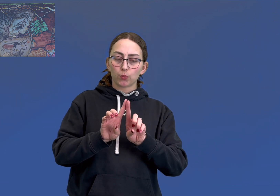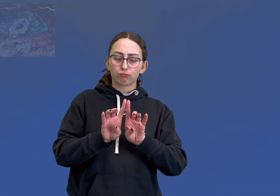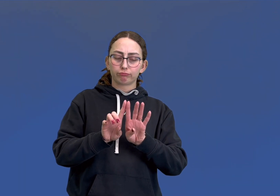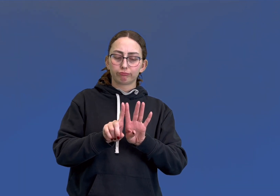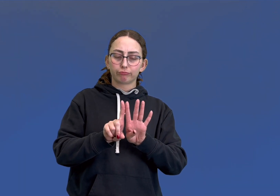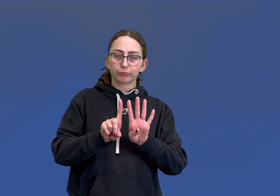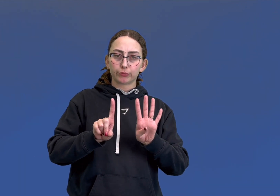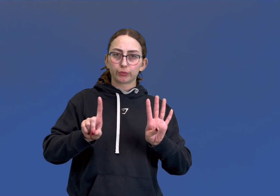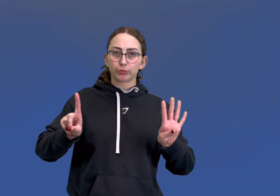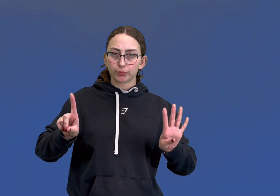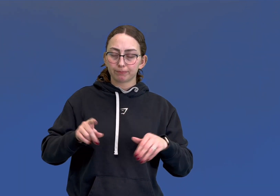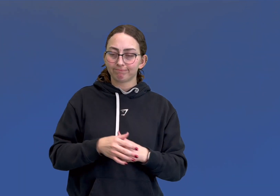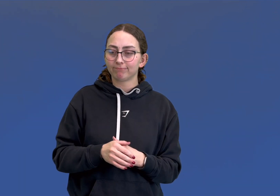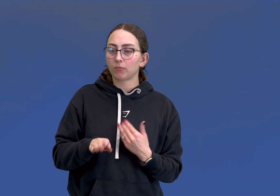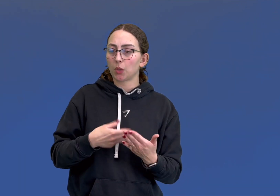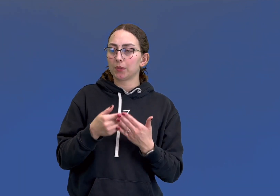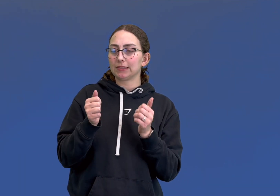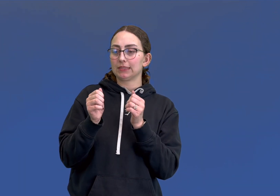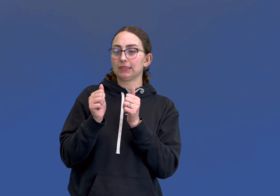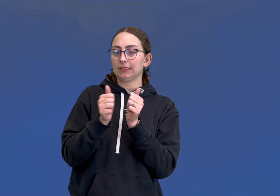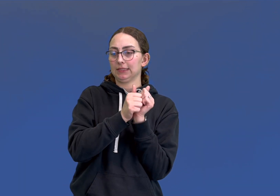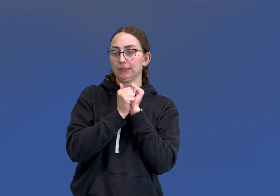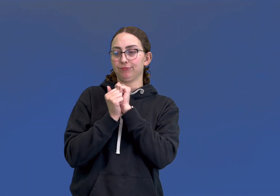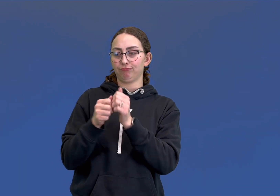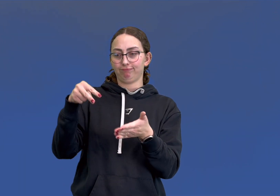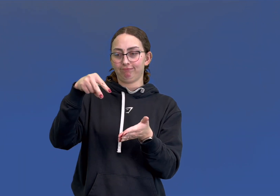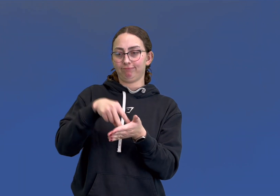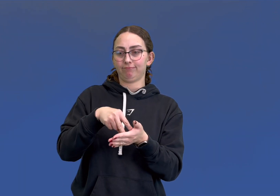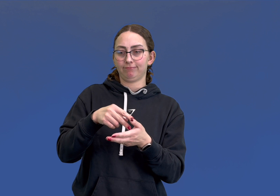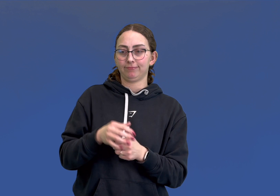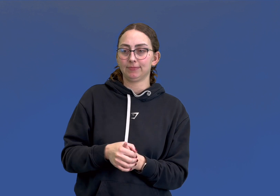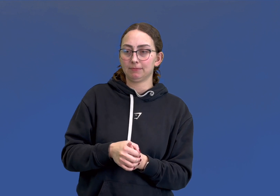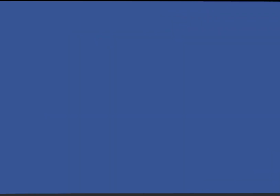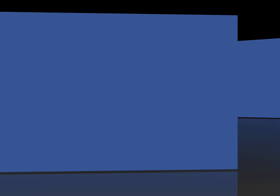They are shown lined up together